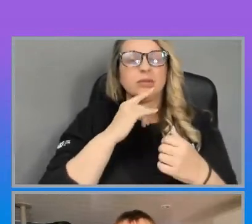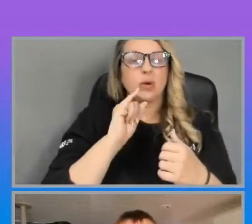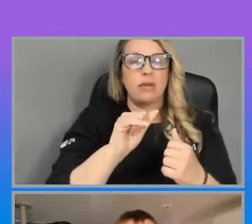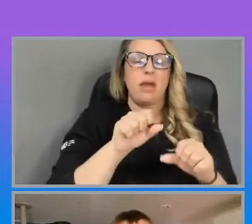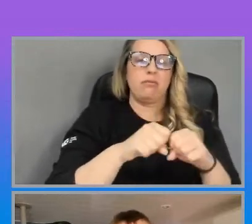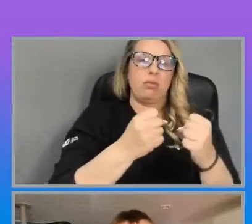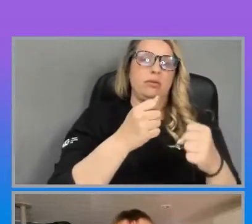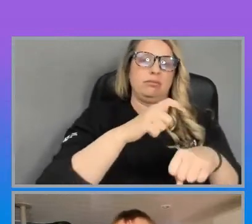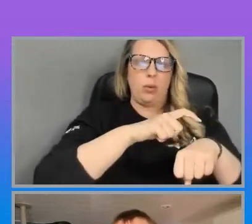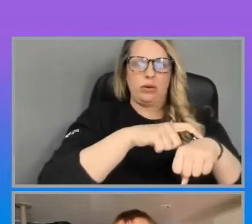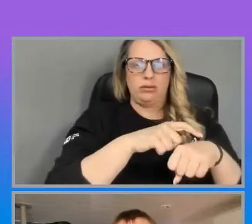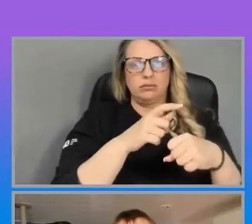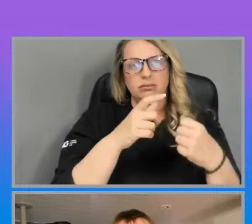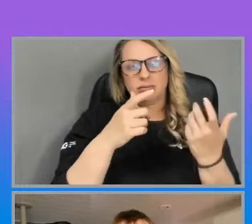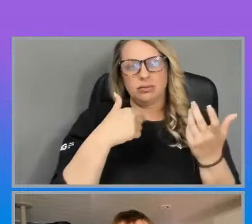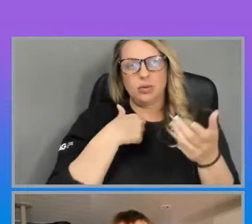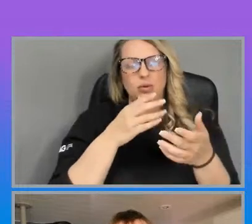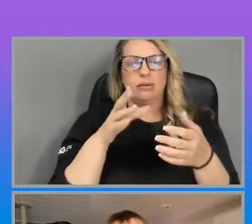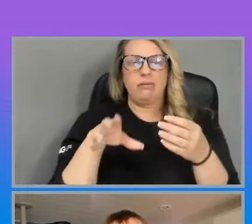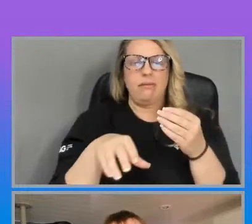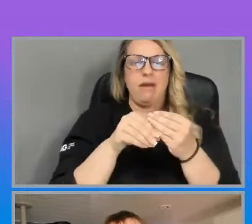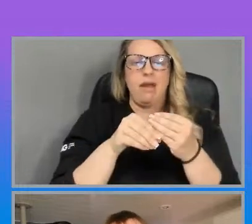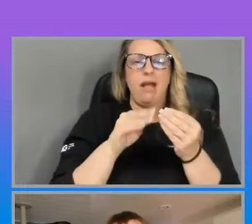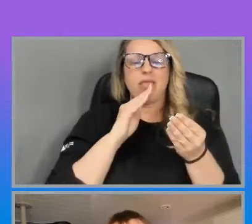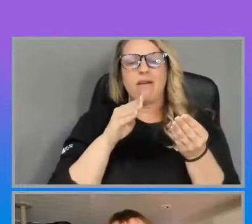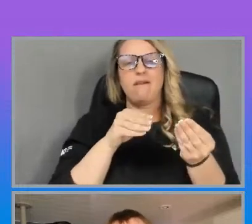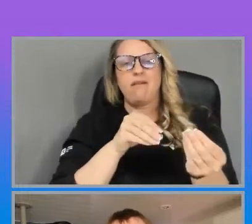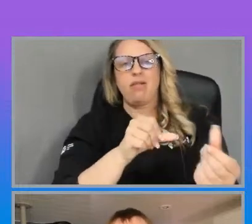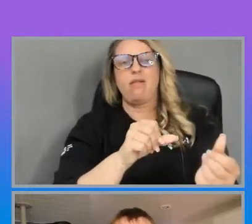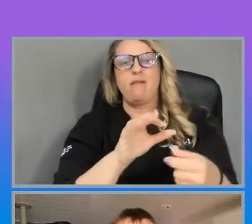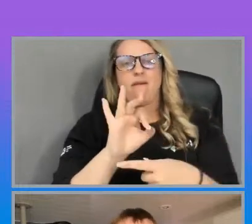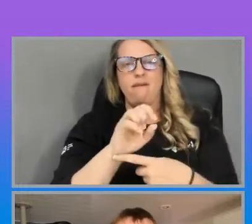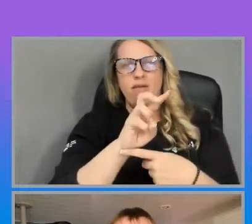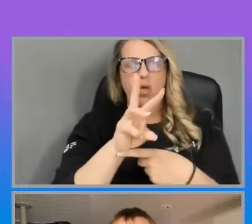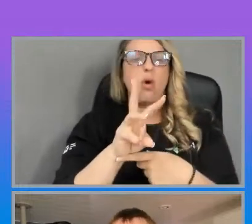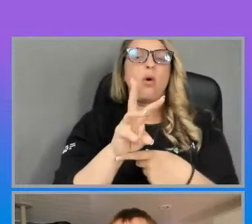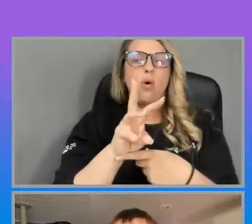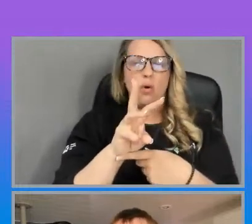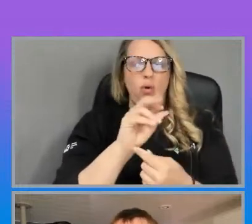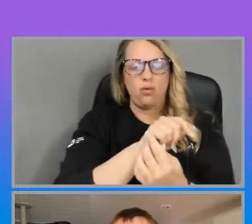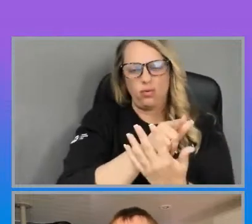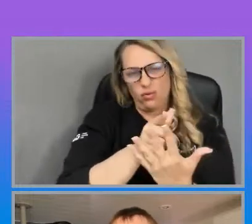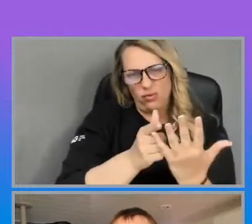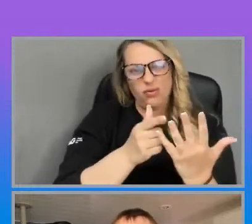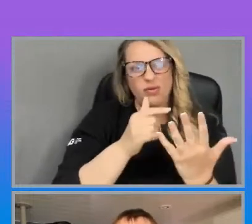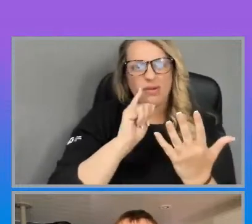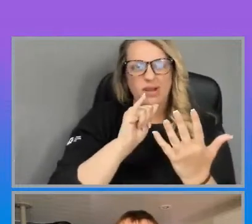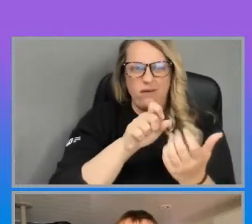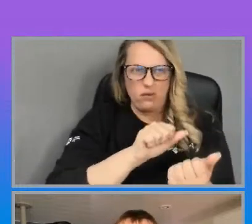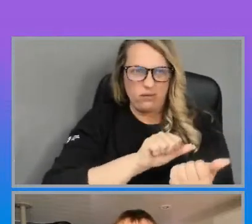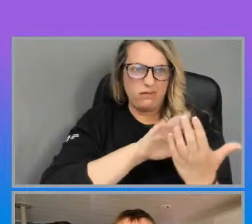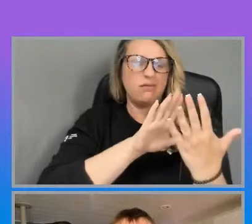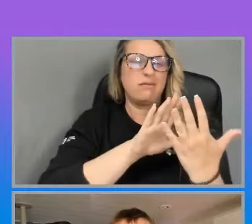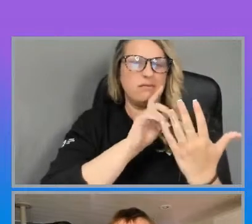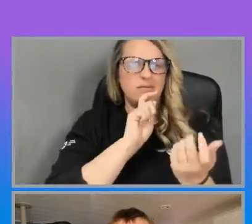point, you can add in reading flow just to tweak that use case